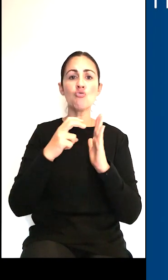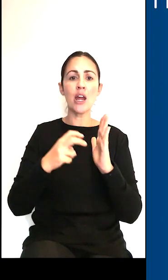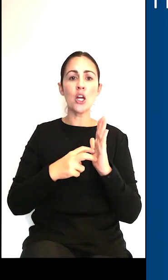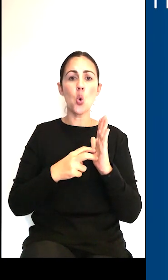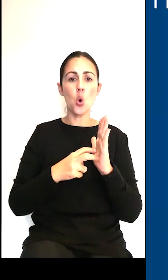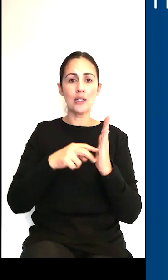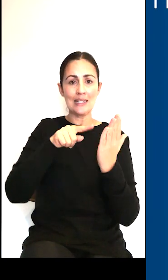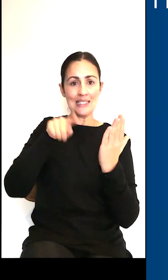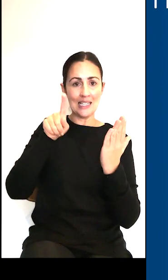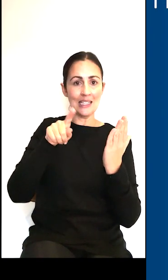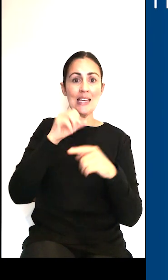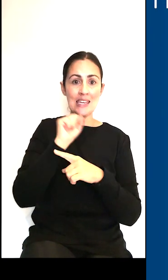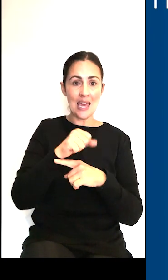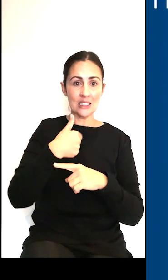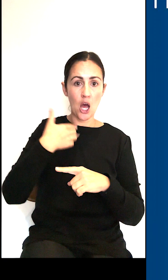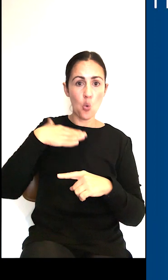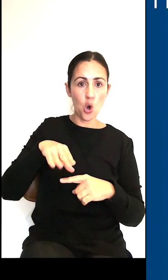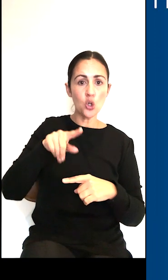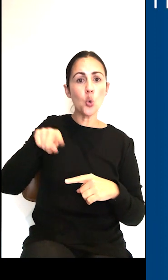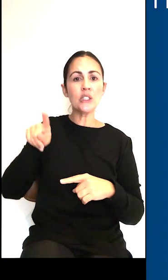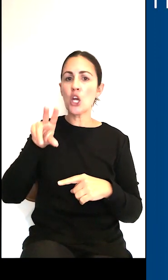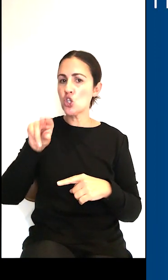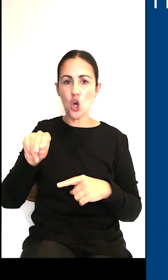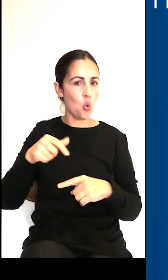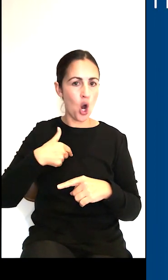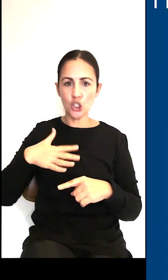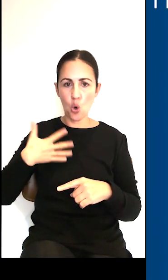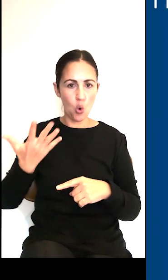which was made, and essentially at that point in time, for everyone